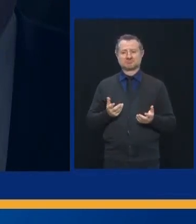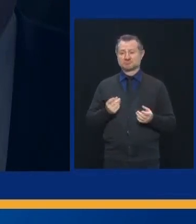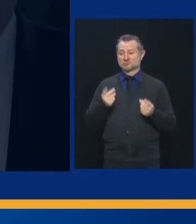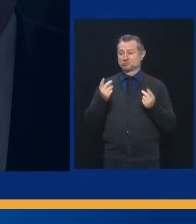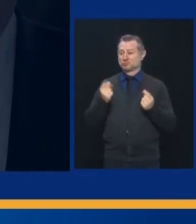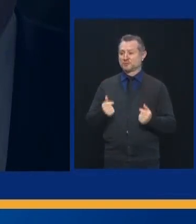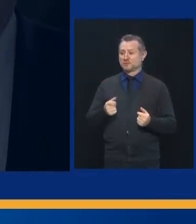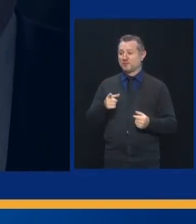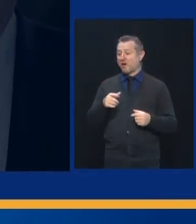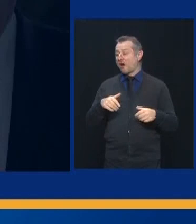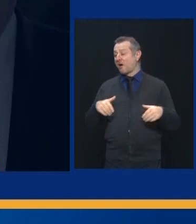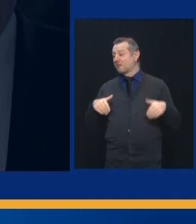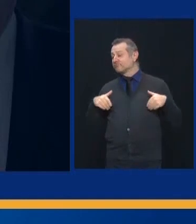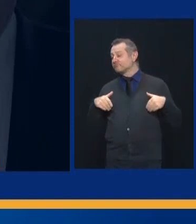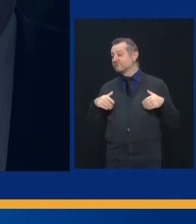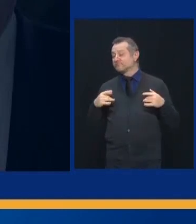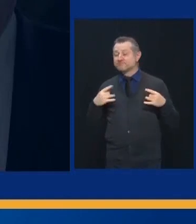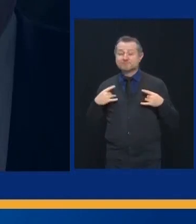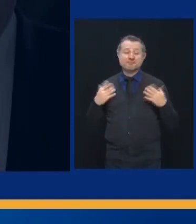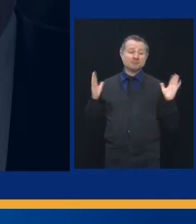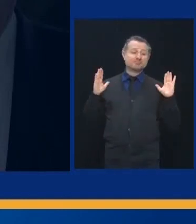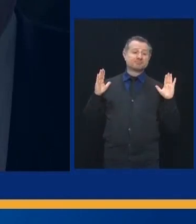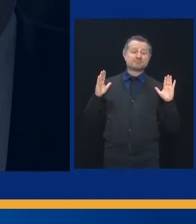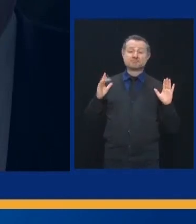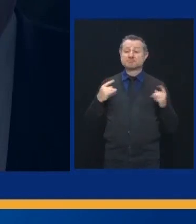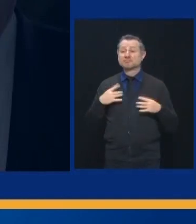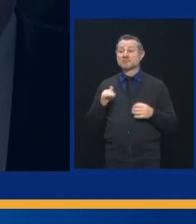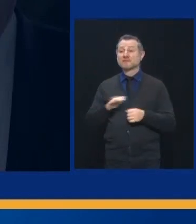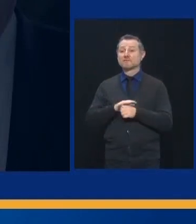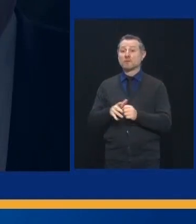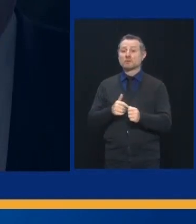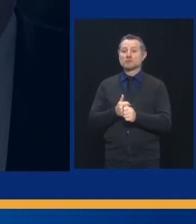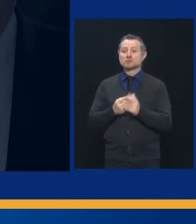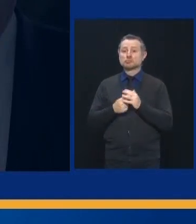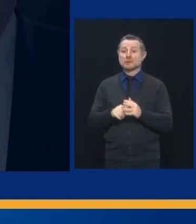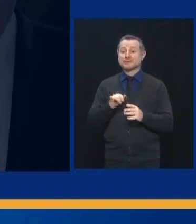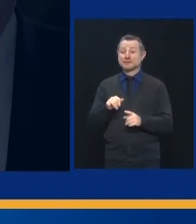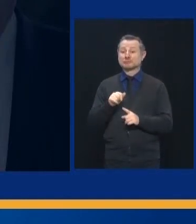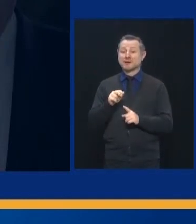WE NEED TO GET A VACCINE QUICKLY.